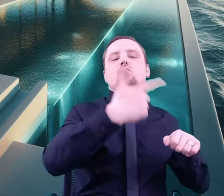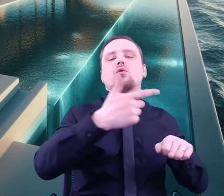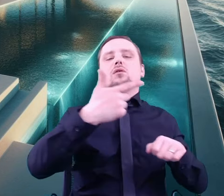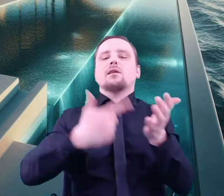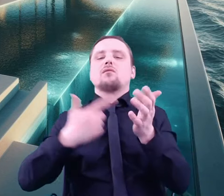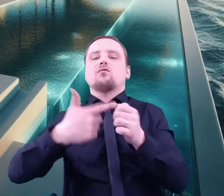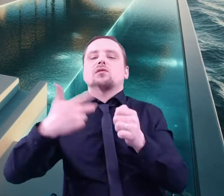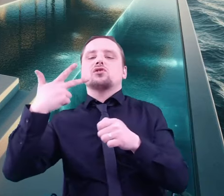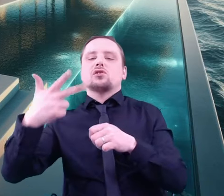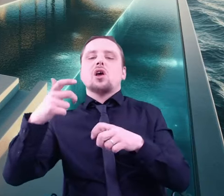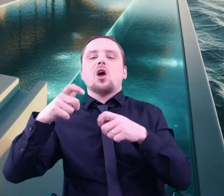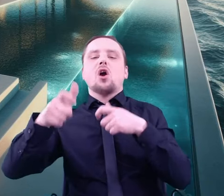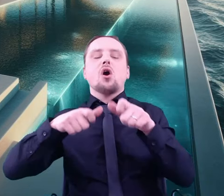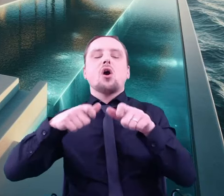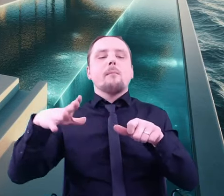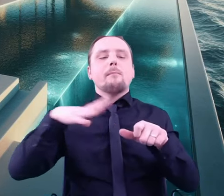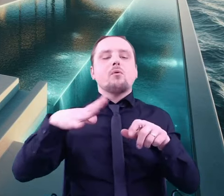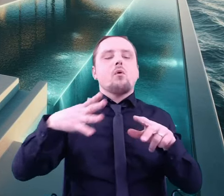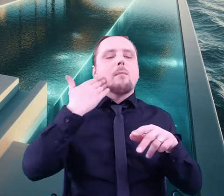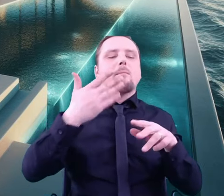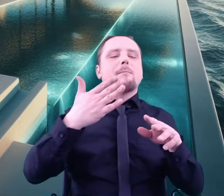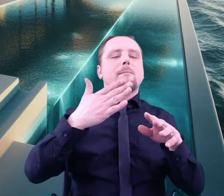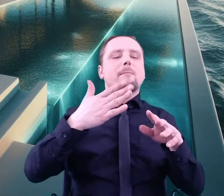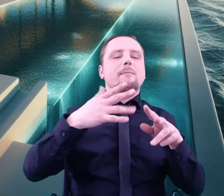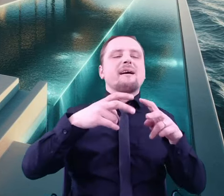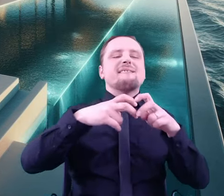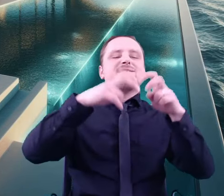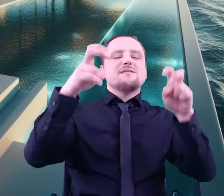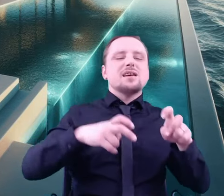inspired by the architectural work of the renowned architect Zaha Hadid.